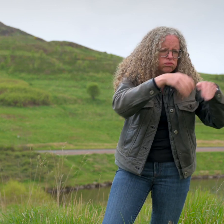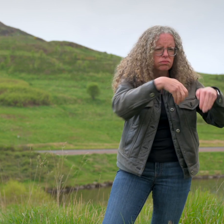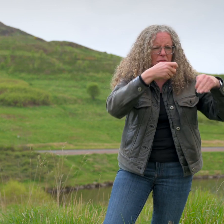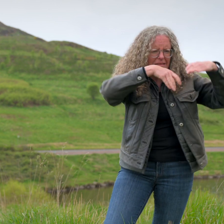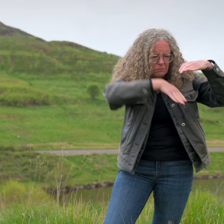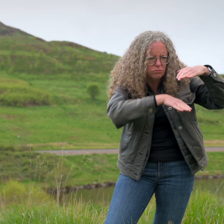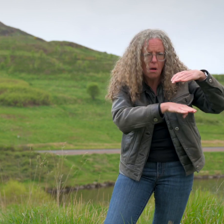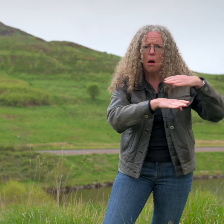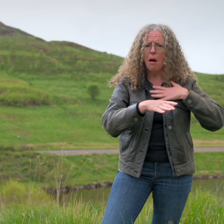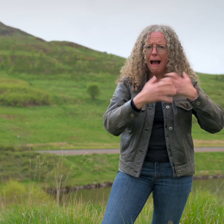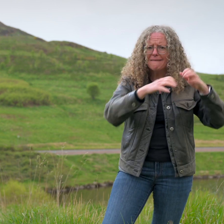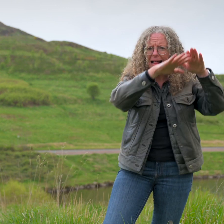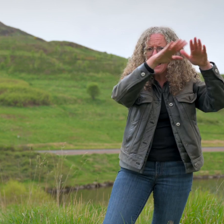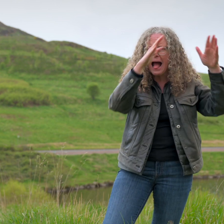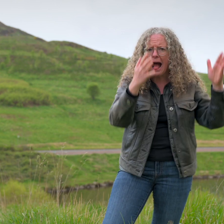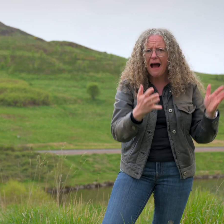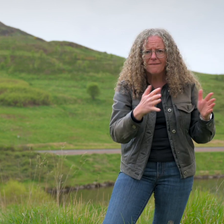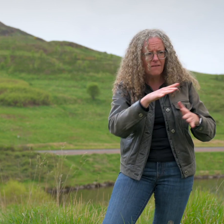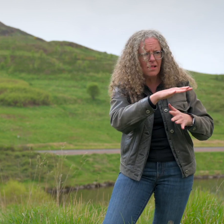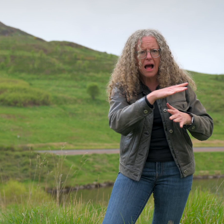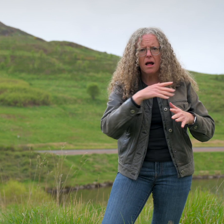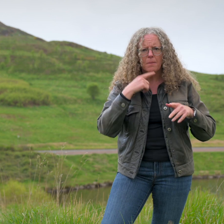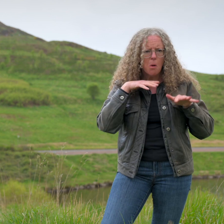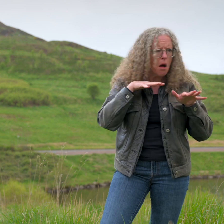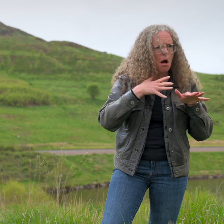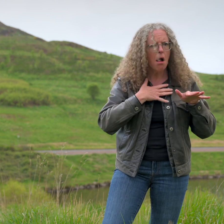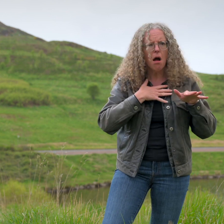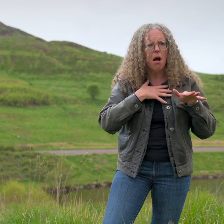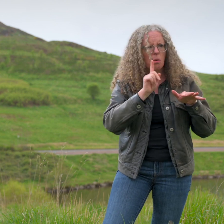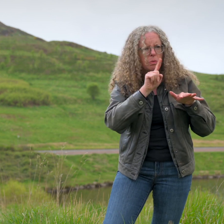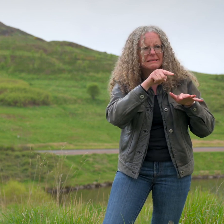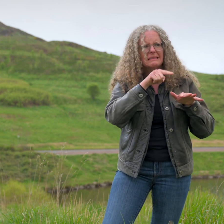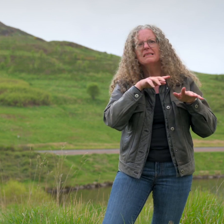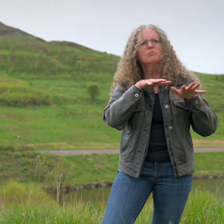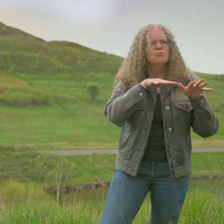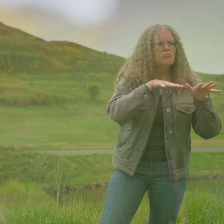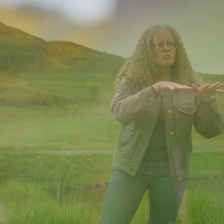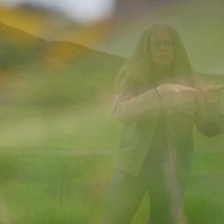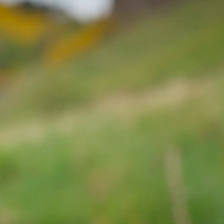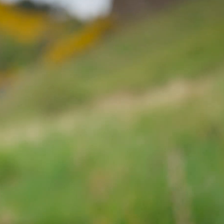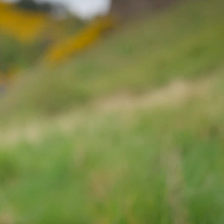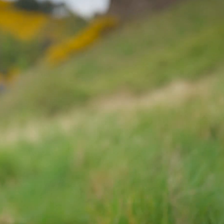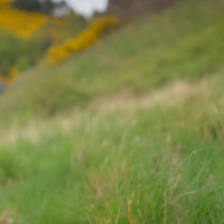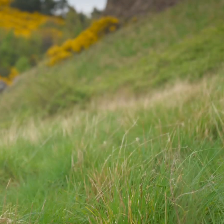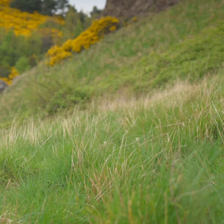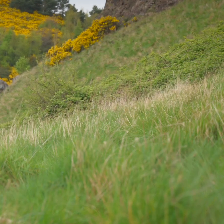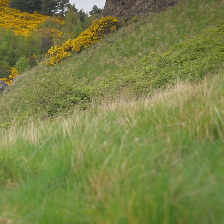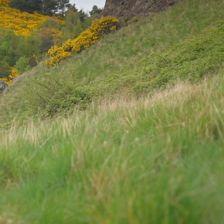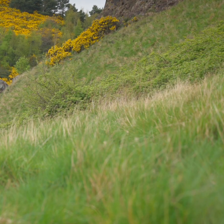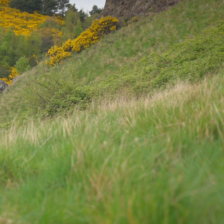and suddenly it disappeared into an opening, a small cave. The boys were excited and curious and went to see what was in it.